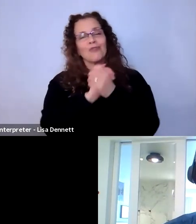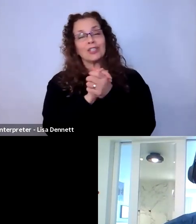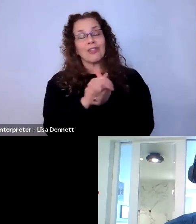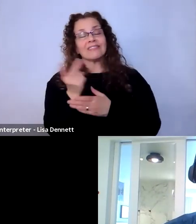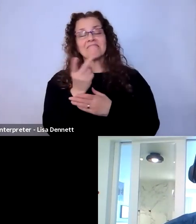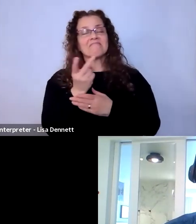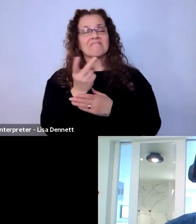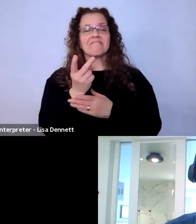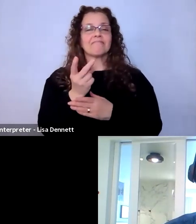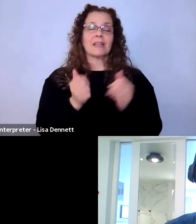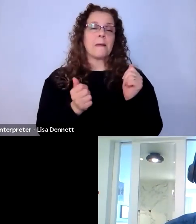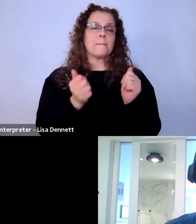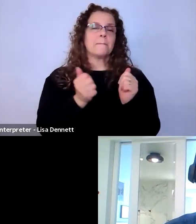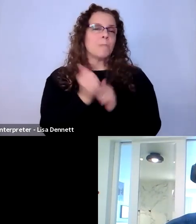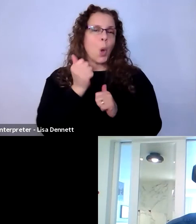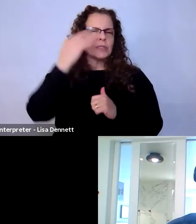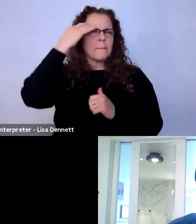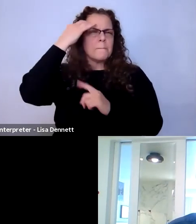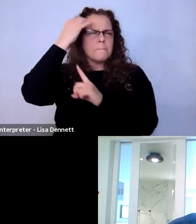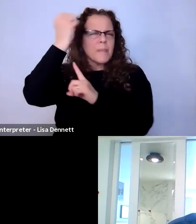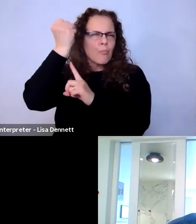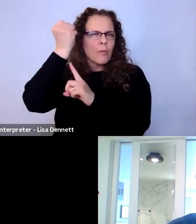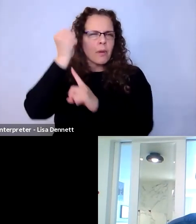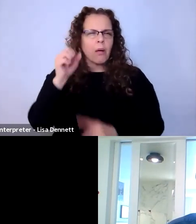memorable thing for you as God celebrates the 10th anniversary.